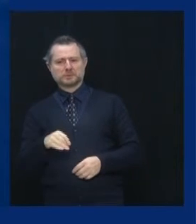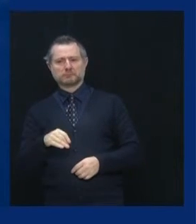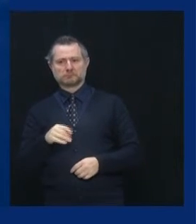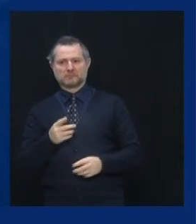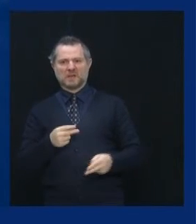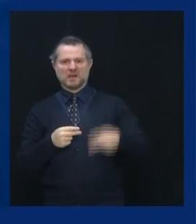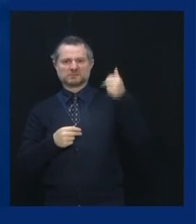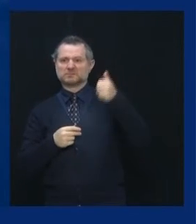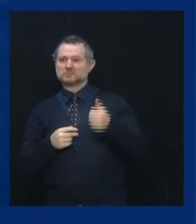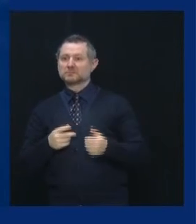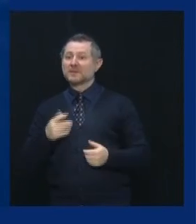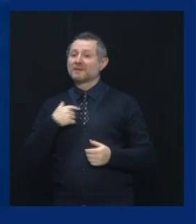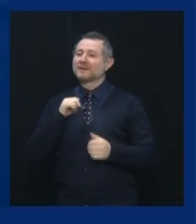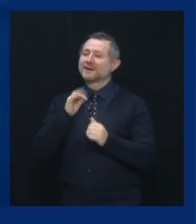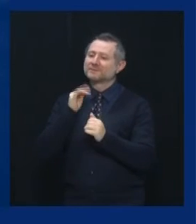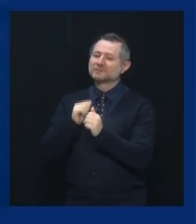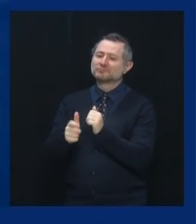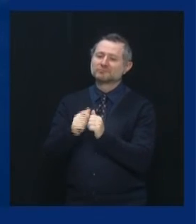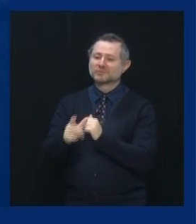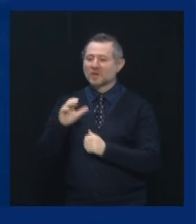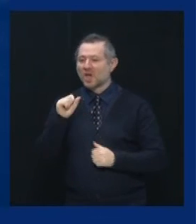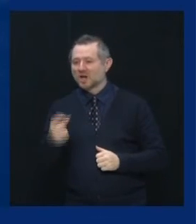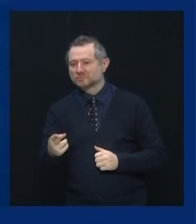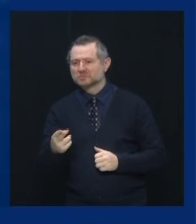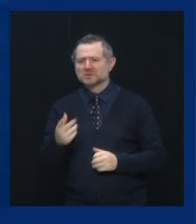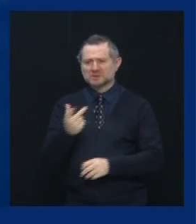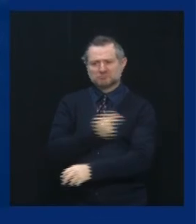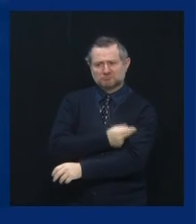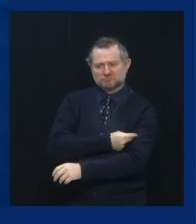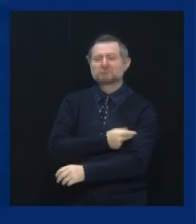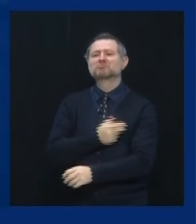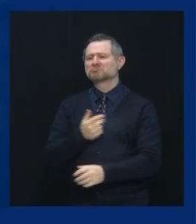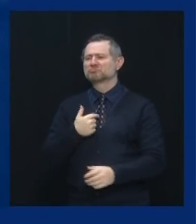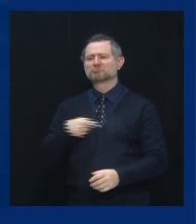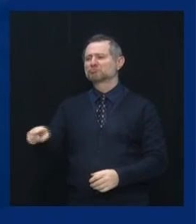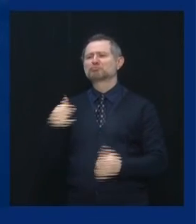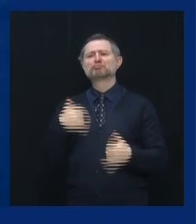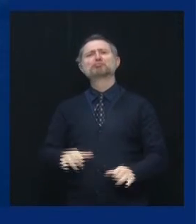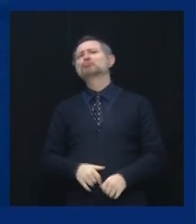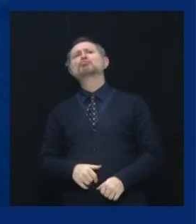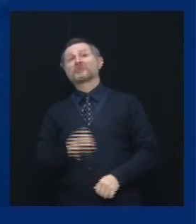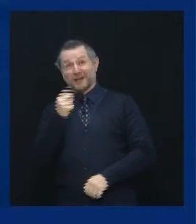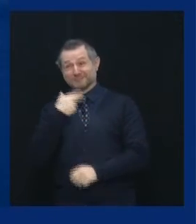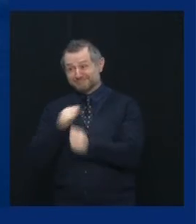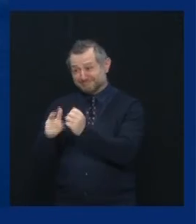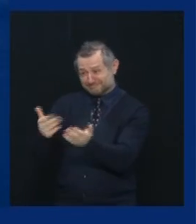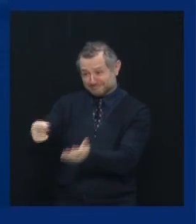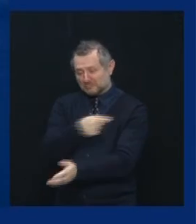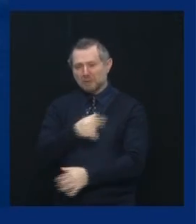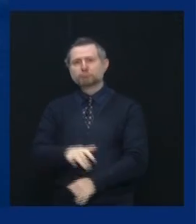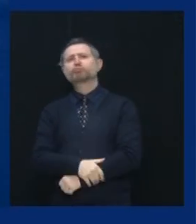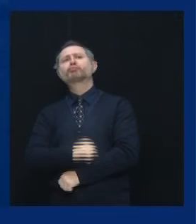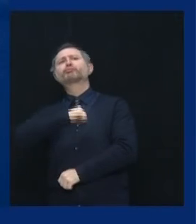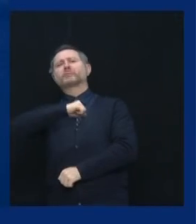SKEPTICISM. YOU HAVE THE BLACK COMMUNITY, THE ANTI-VAXXER COMMUNITY.